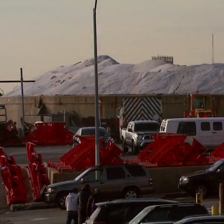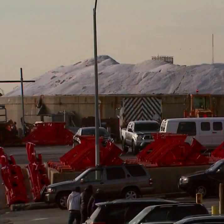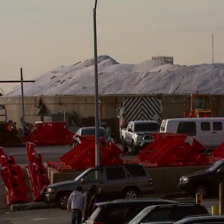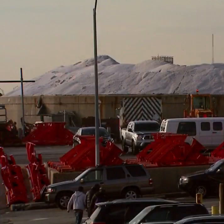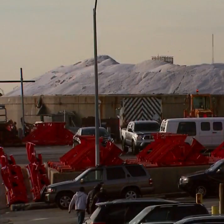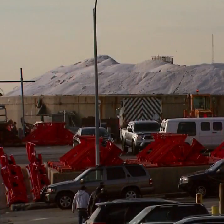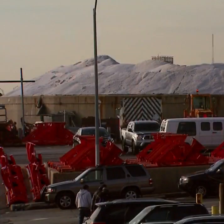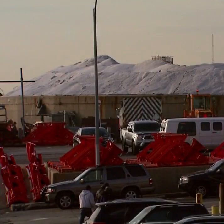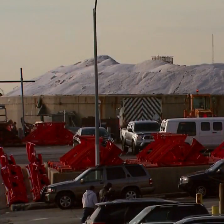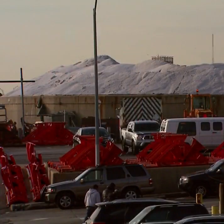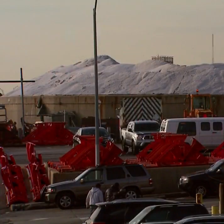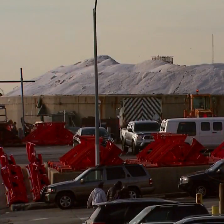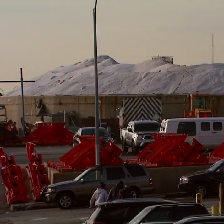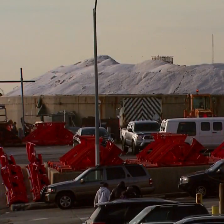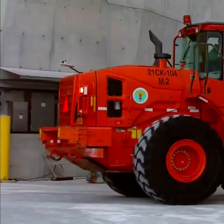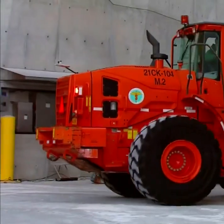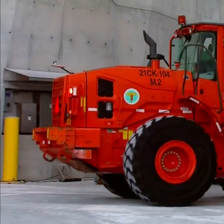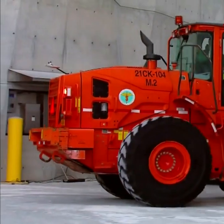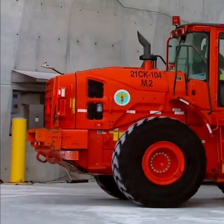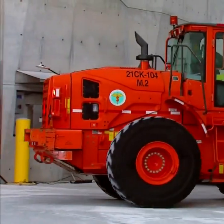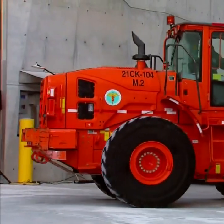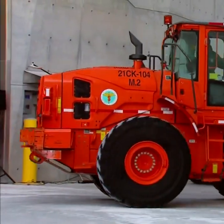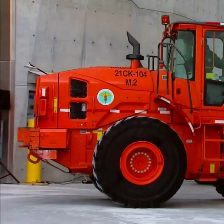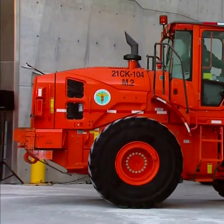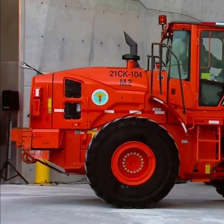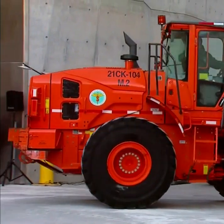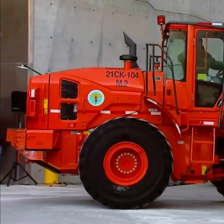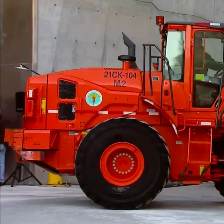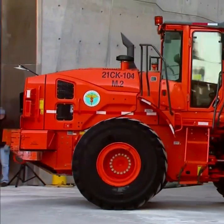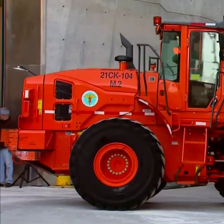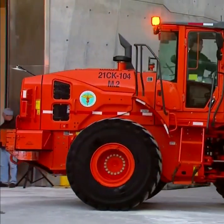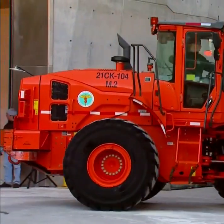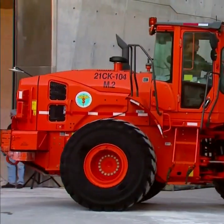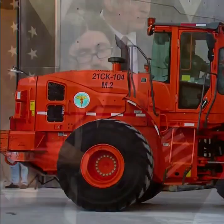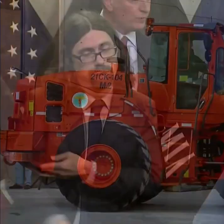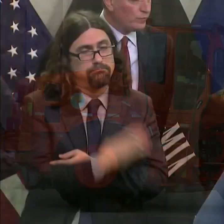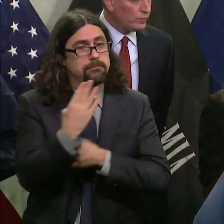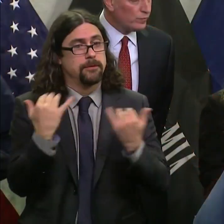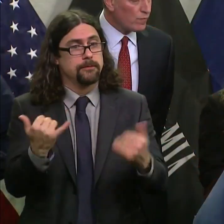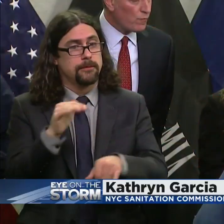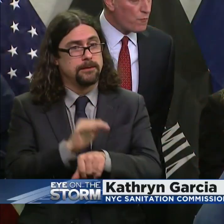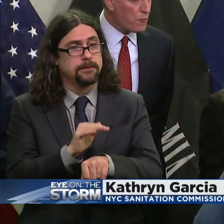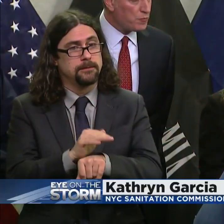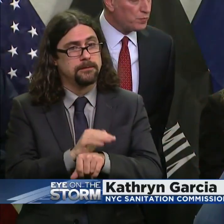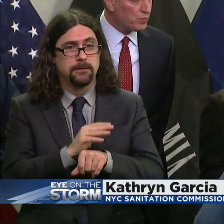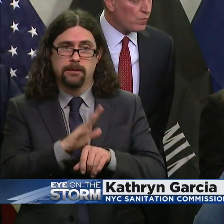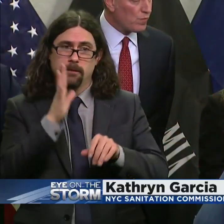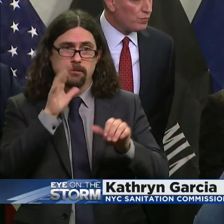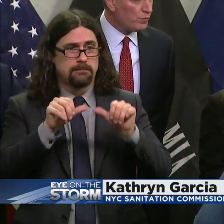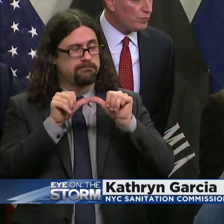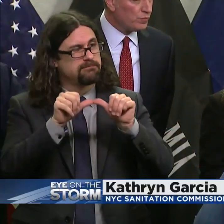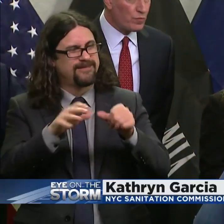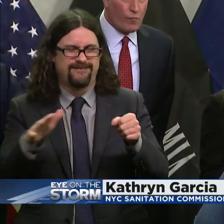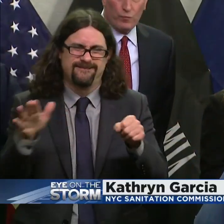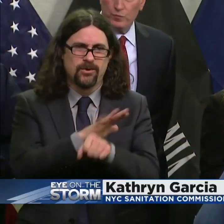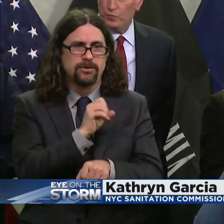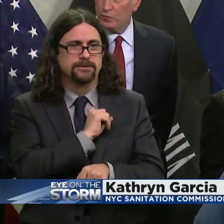THAT'S MAKING IT IMPOSSIBLE FOR OUR SNOWPLOWS TO GET THROUGH, WILL BE TOWED. Reporter: SANITATION COMMISSIONER KATHERINE GARCIA SAYS SANITATION IS AT FULL